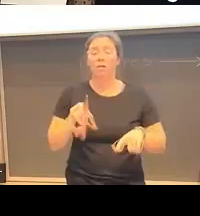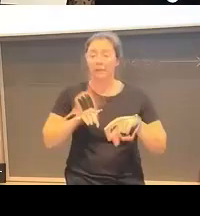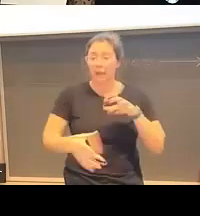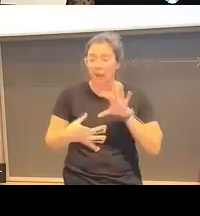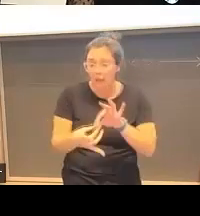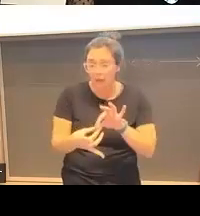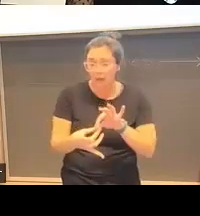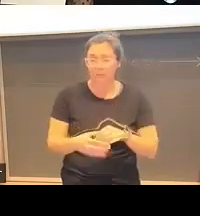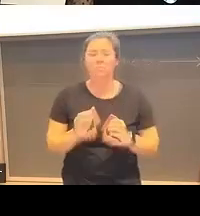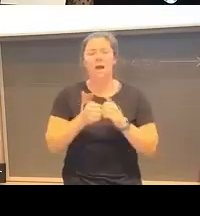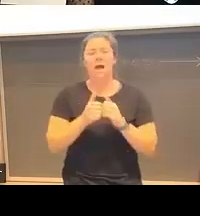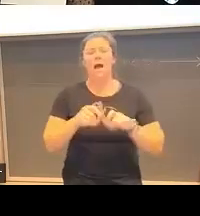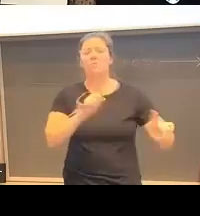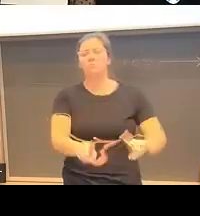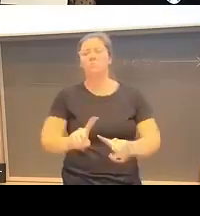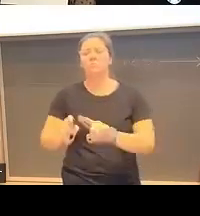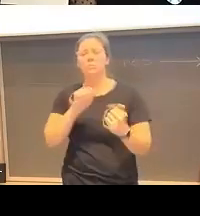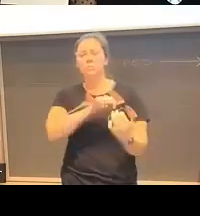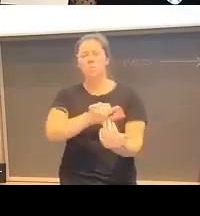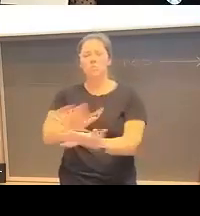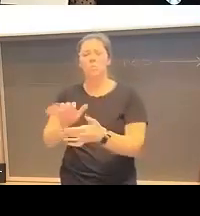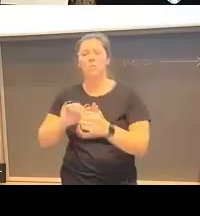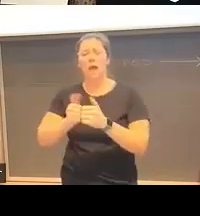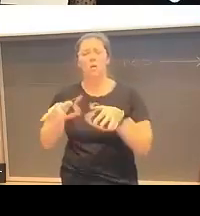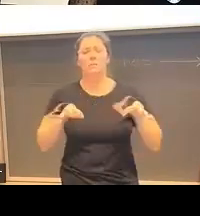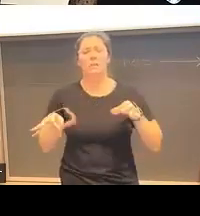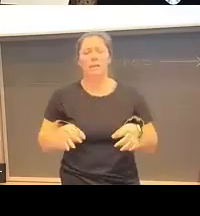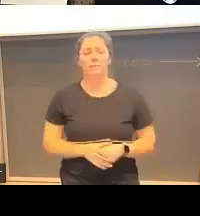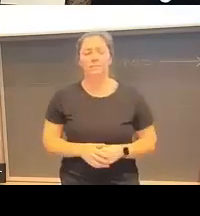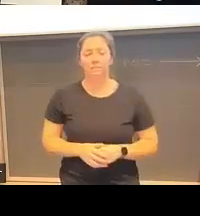but how might these differences otherwise be explained feedback with residents became